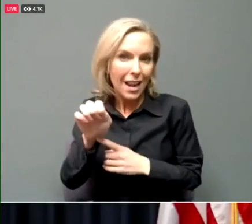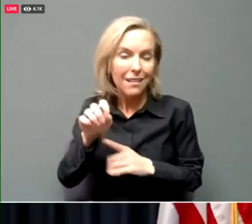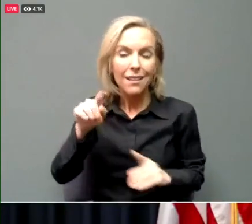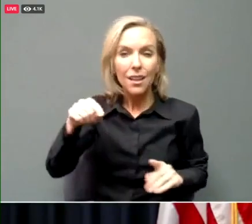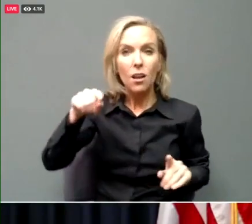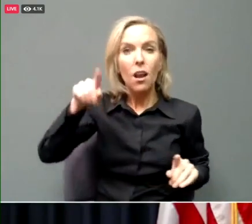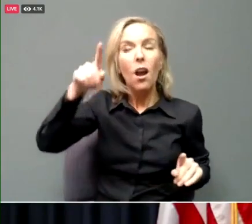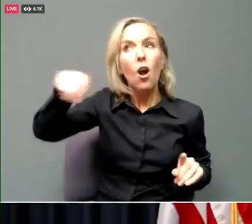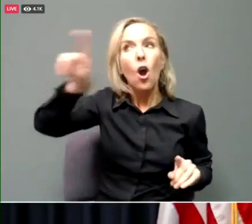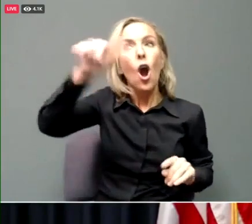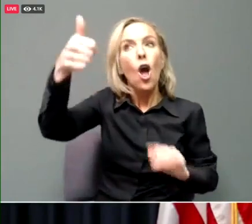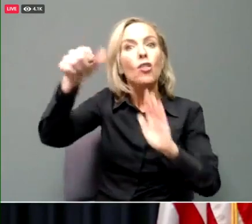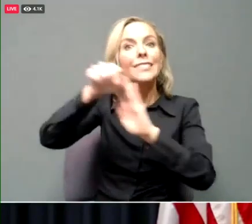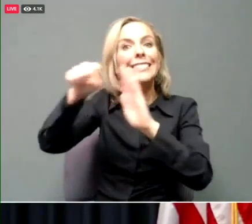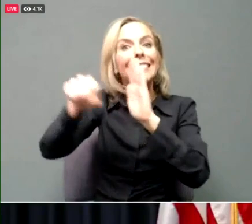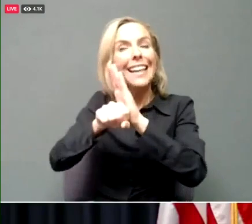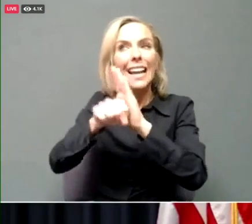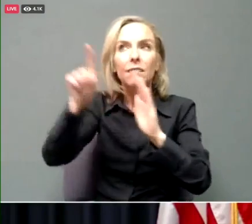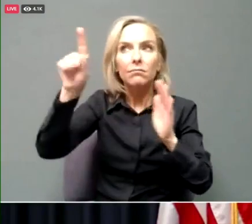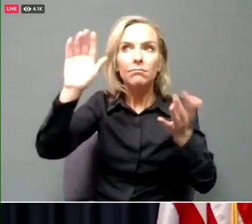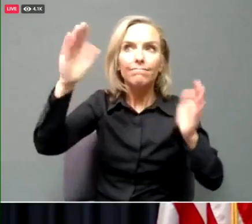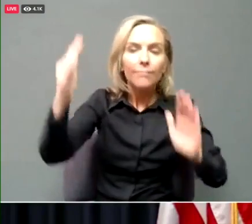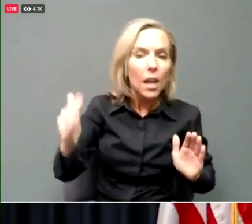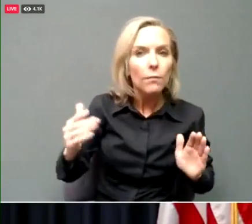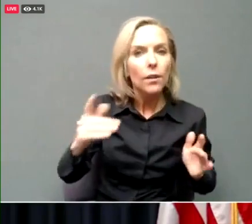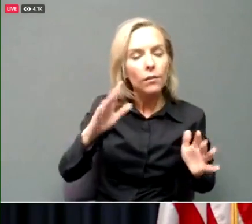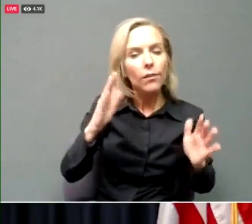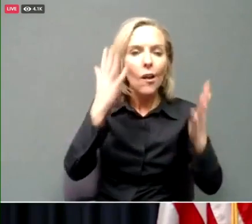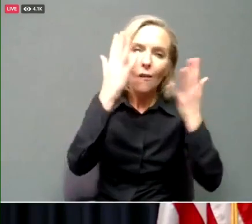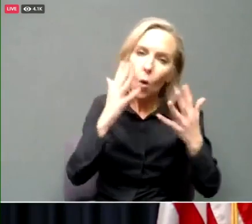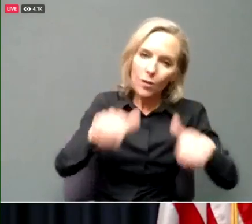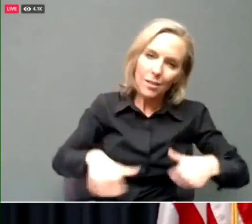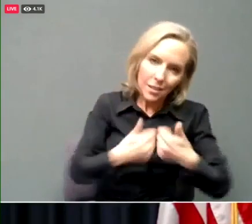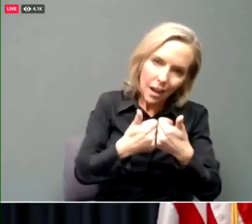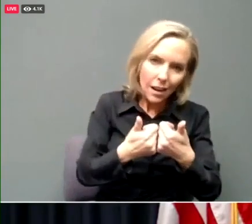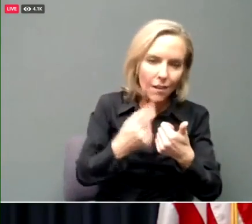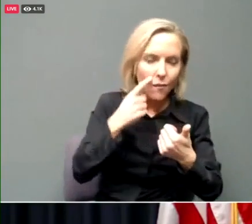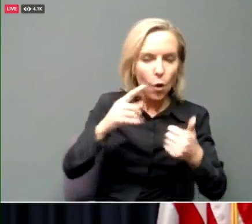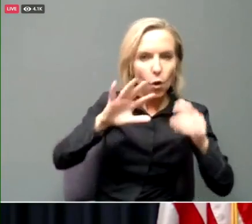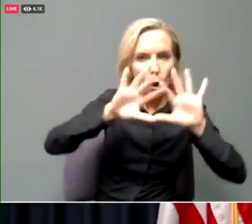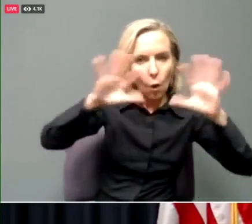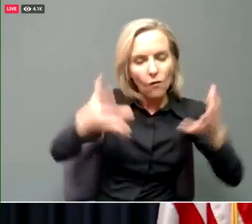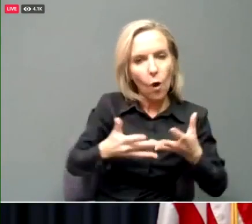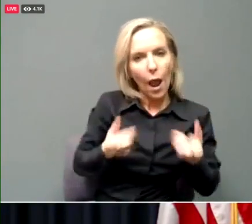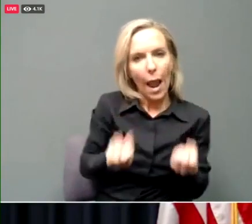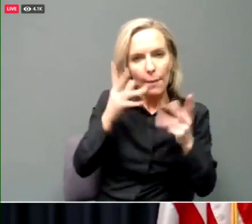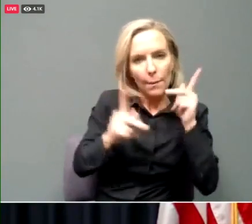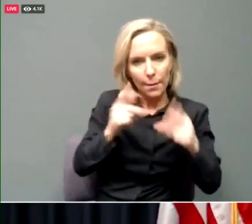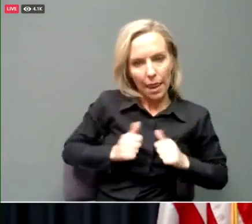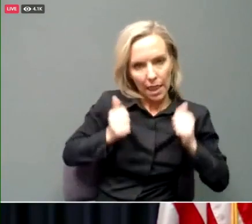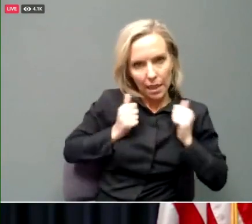standing. Unfortunately, because of the challenges we face for overall population health, there are a number of things we've never had a hospital